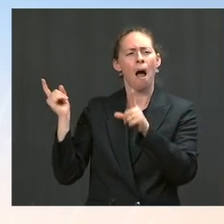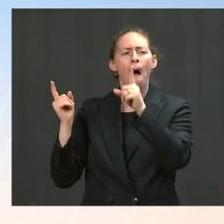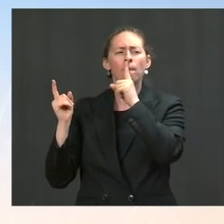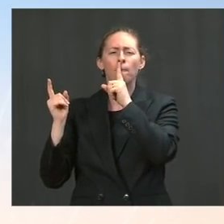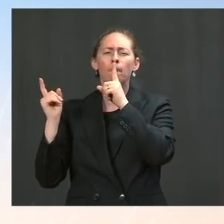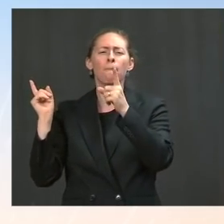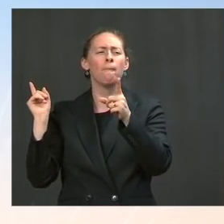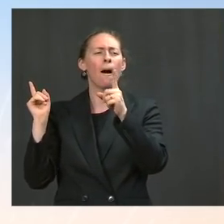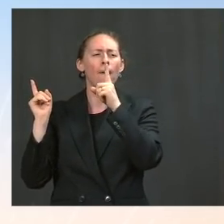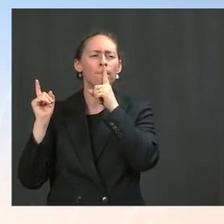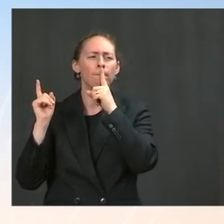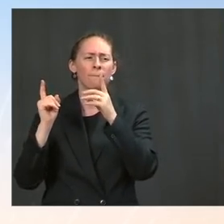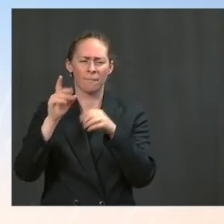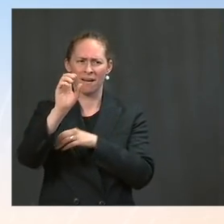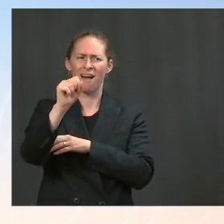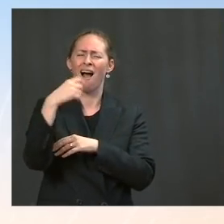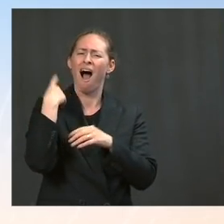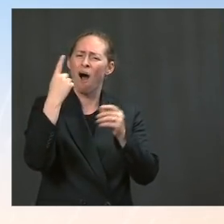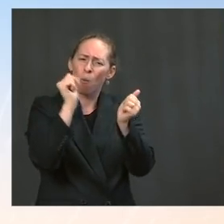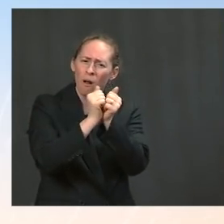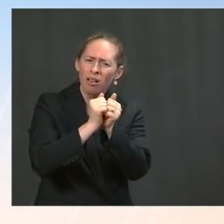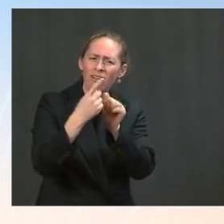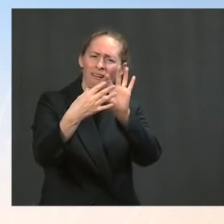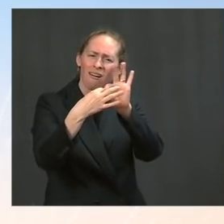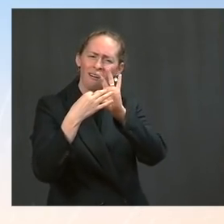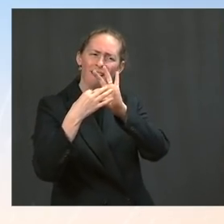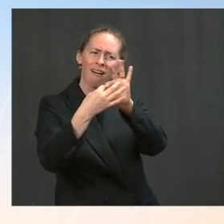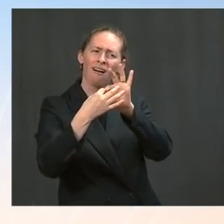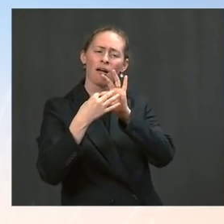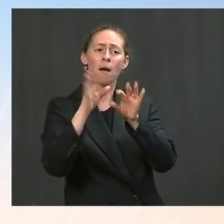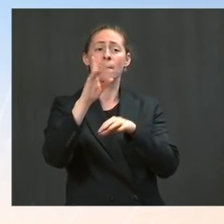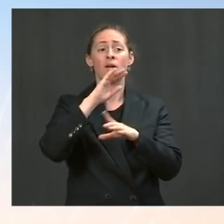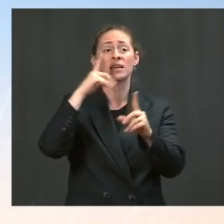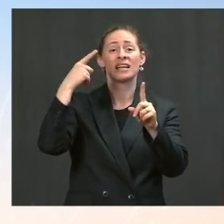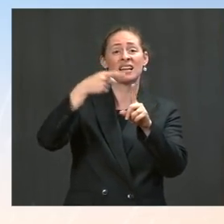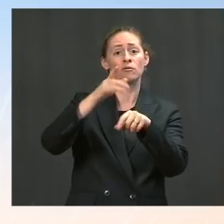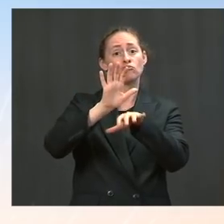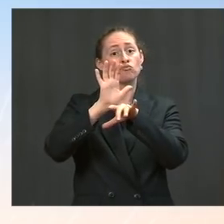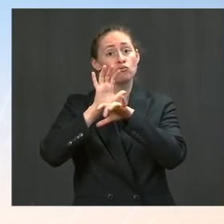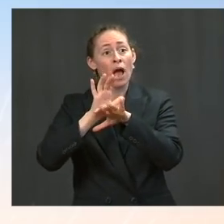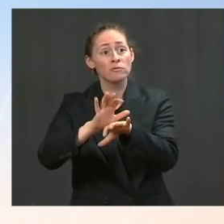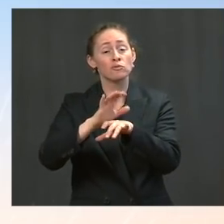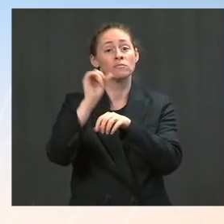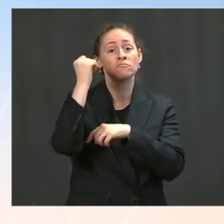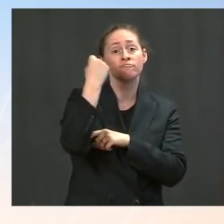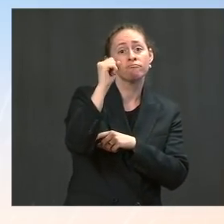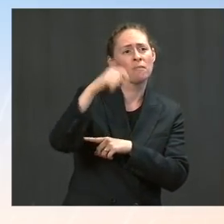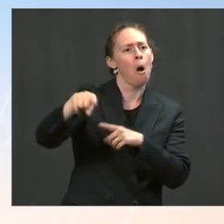But he's also saying that grassroots activism is what is going to move and change the country for the better.